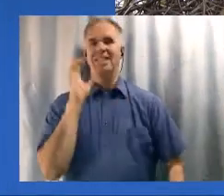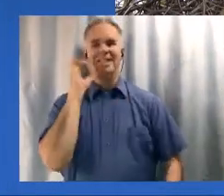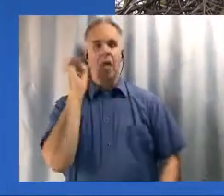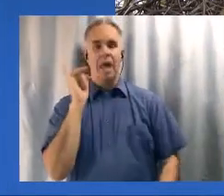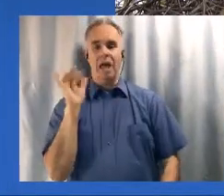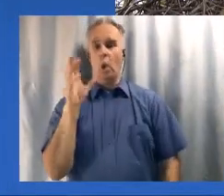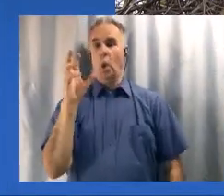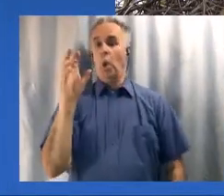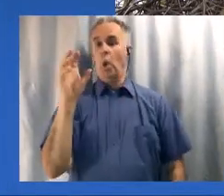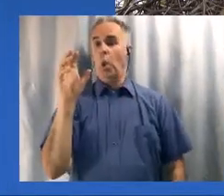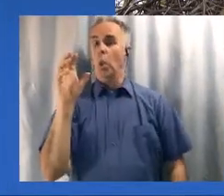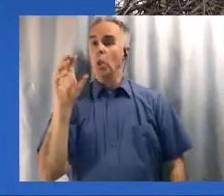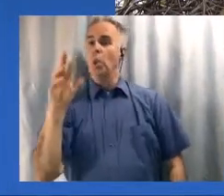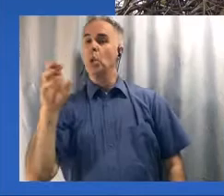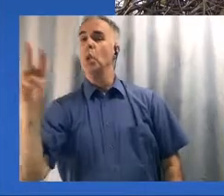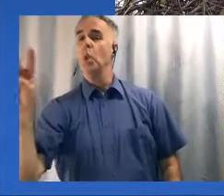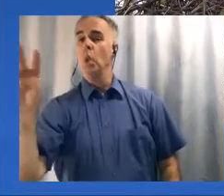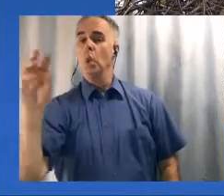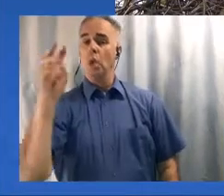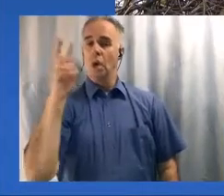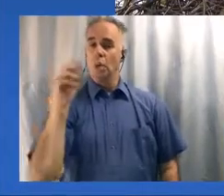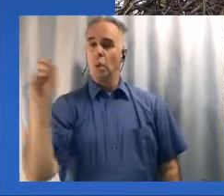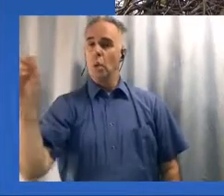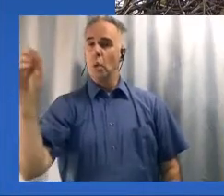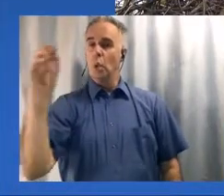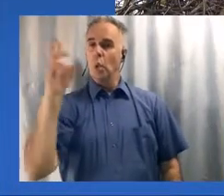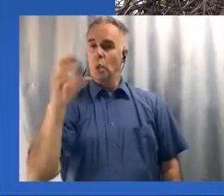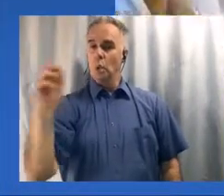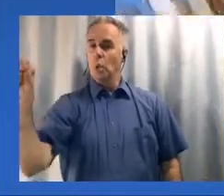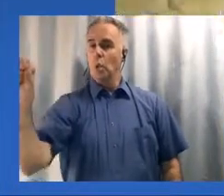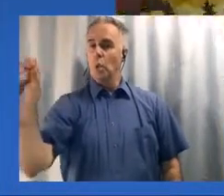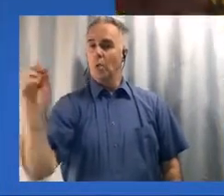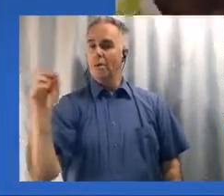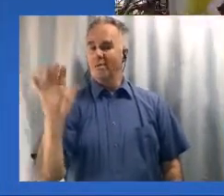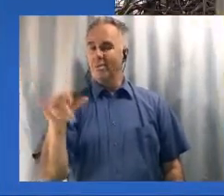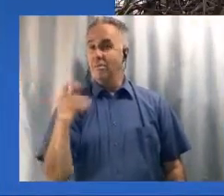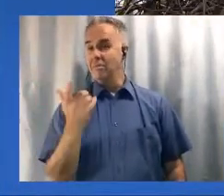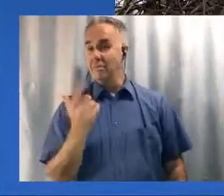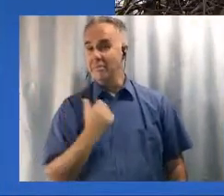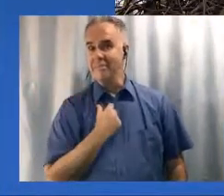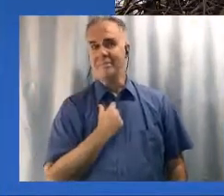The male's mating call is "crooh-crooh."